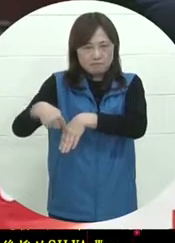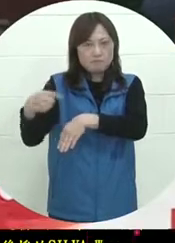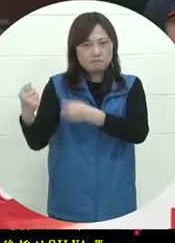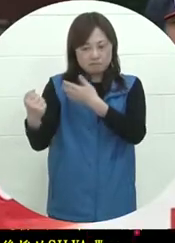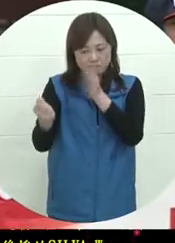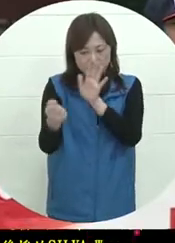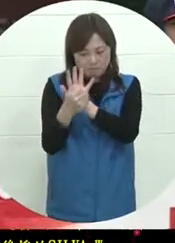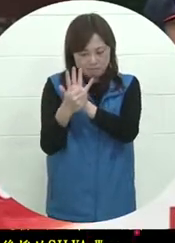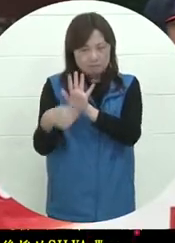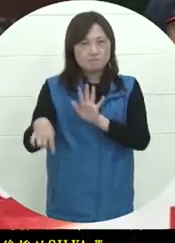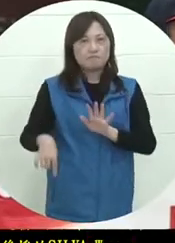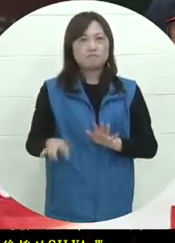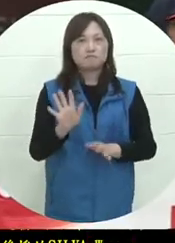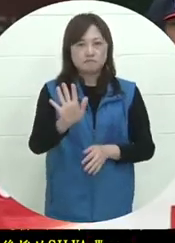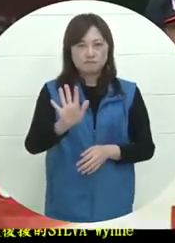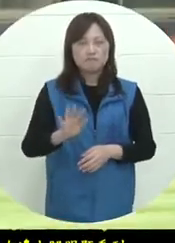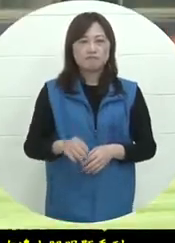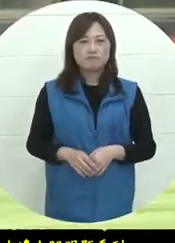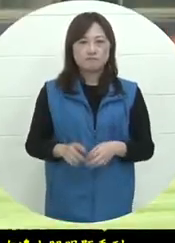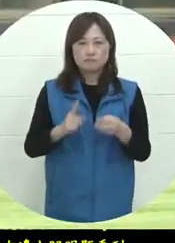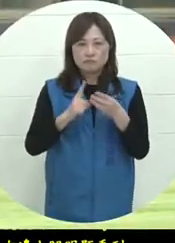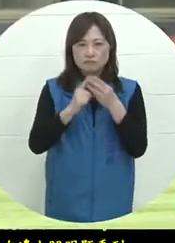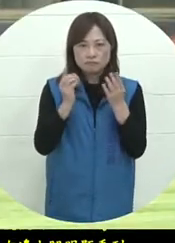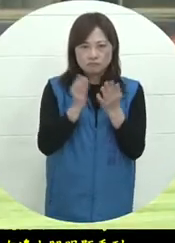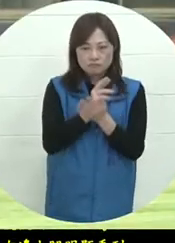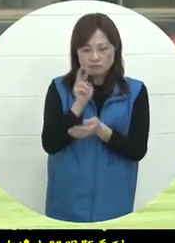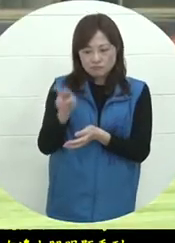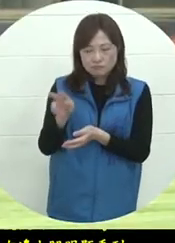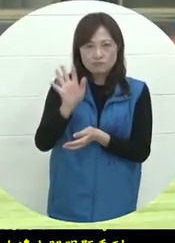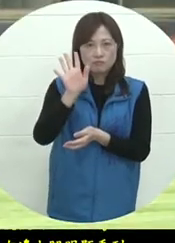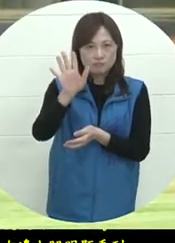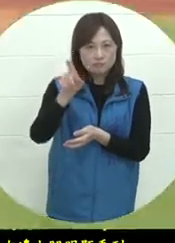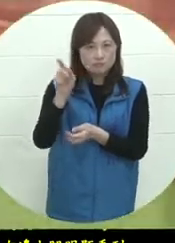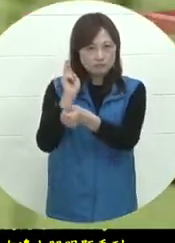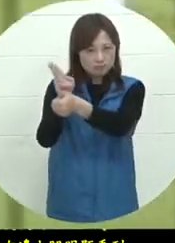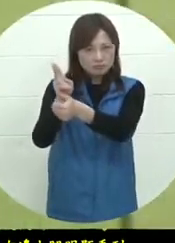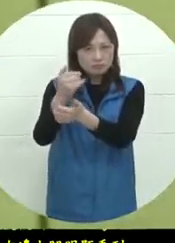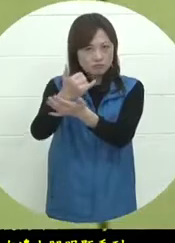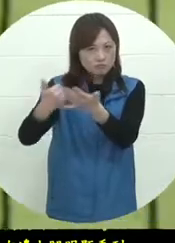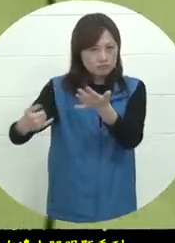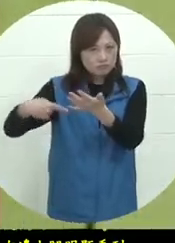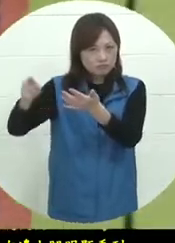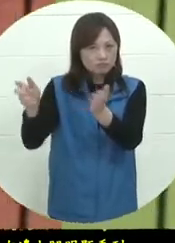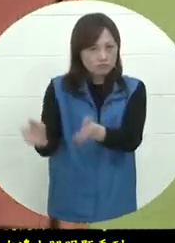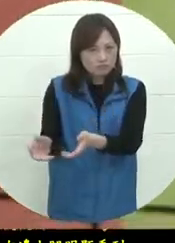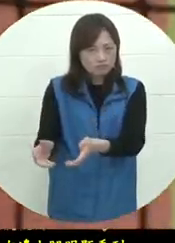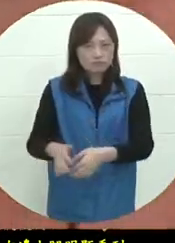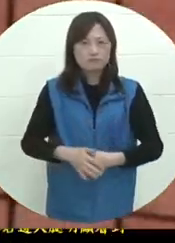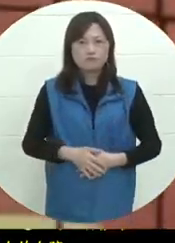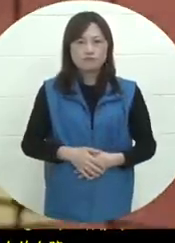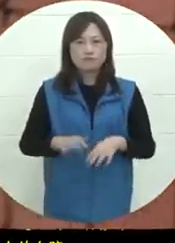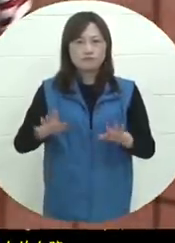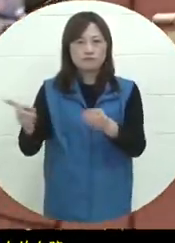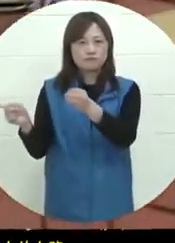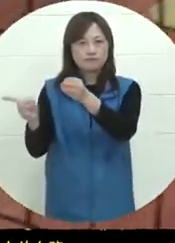There was a blood stain on it , so I had to leave the game at the request of the referee. When the ball was hit behind home plate,